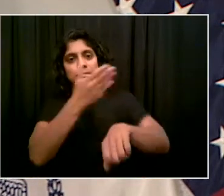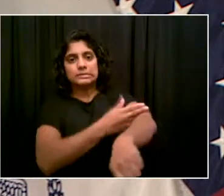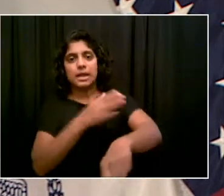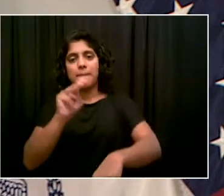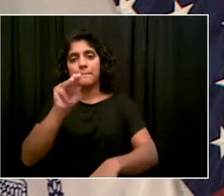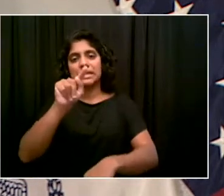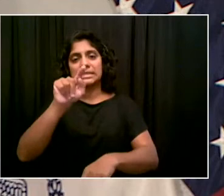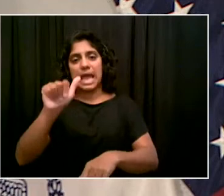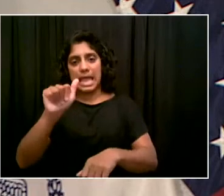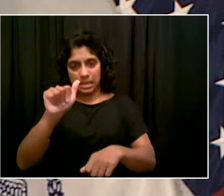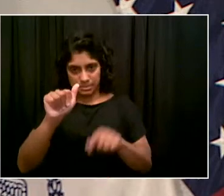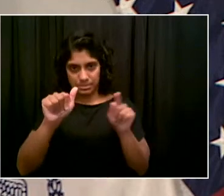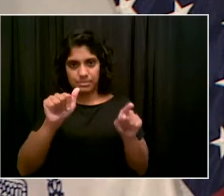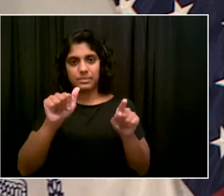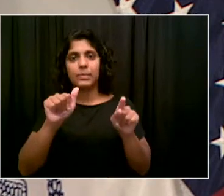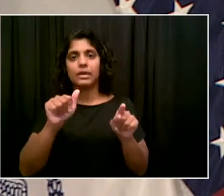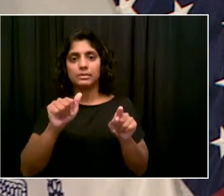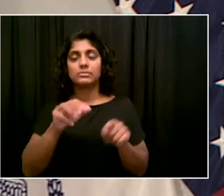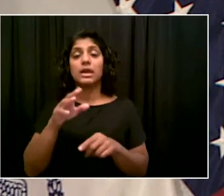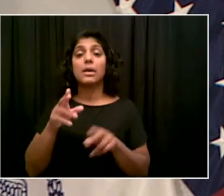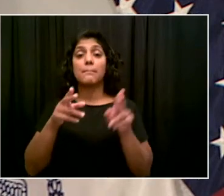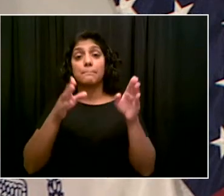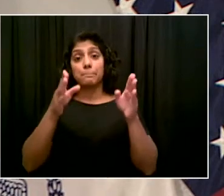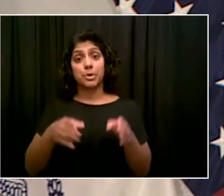CHAIR OF THE LABOR COMMITTEE,